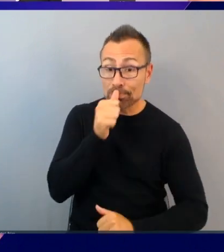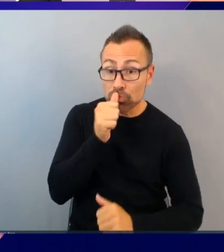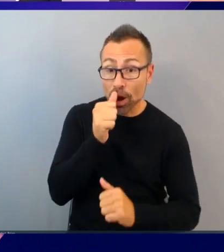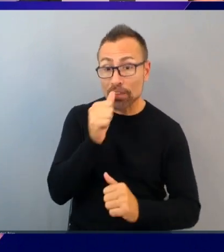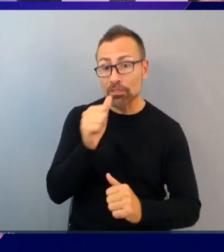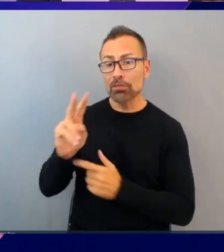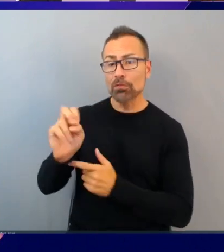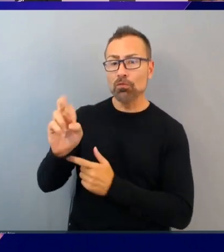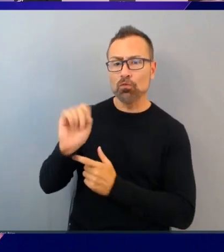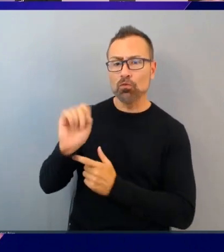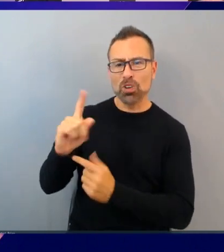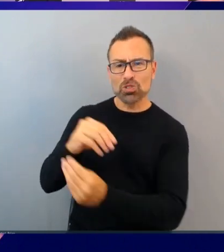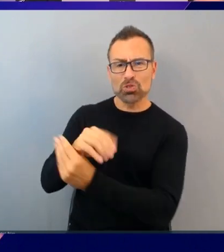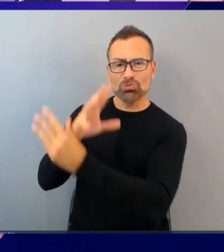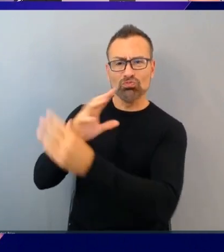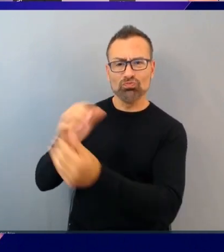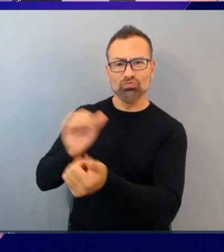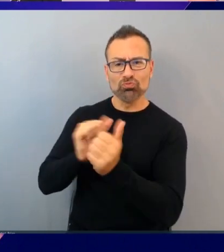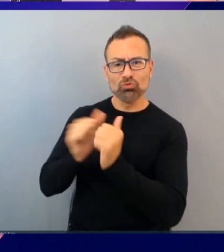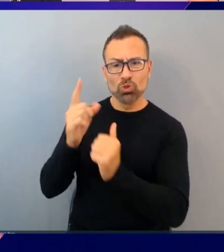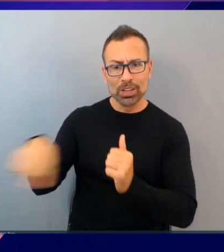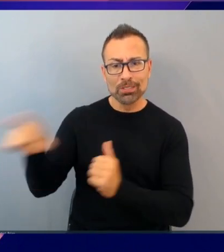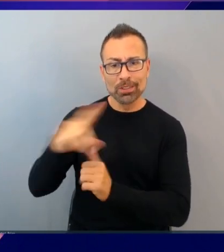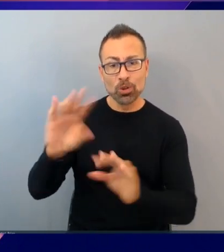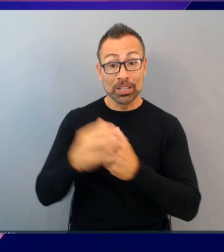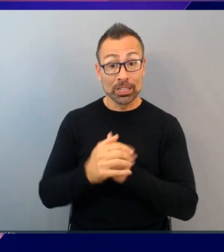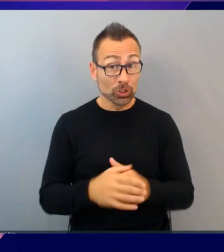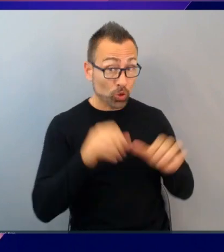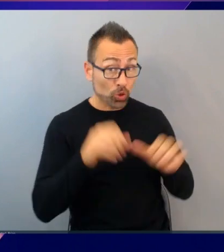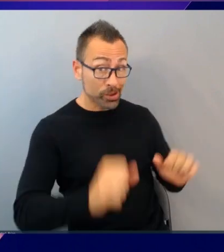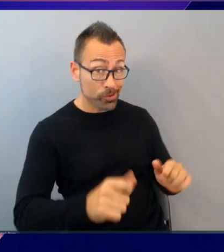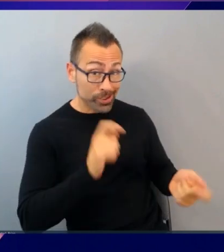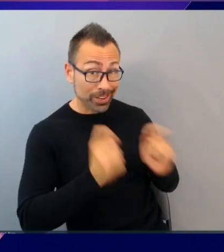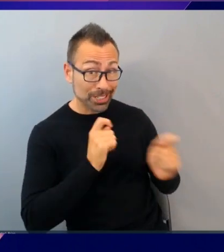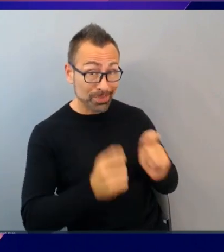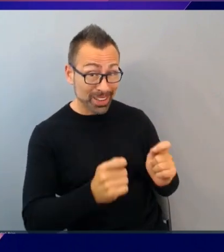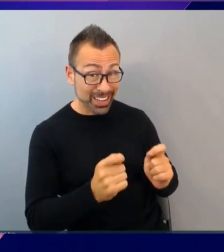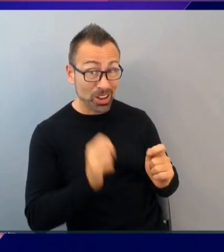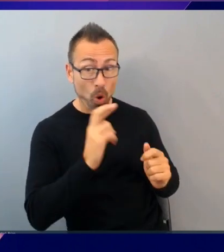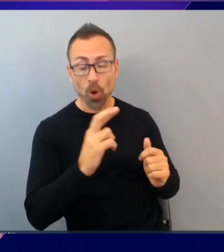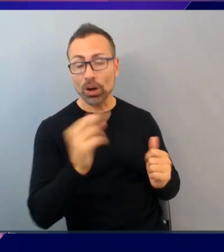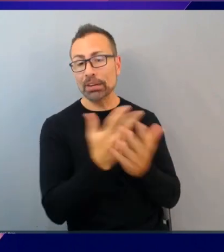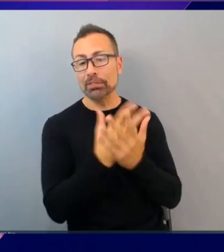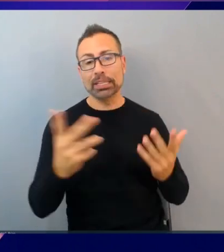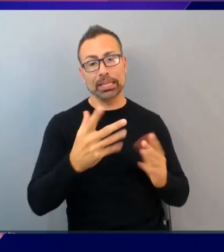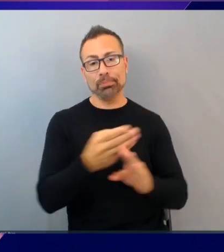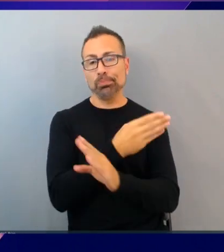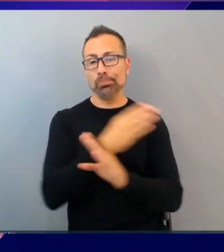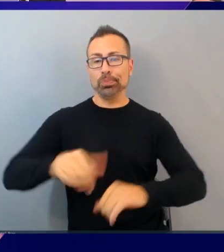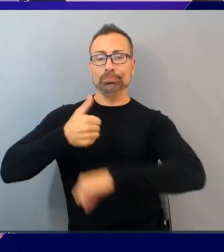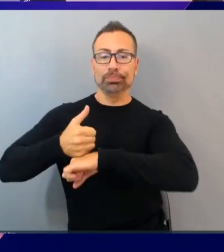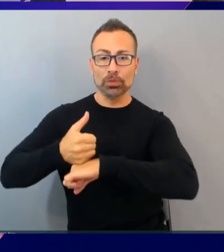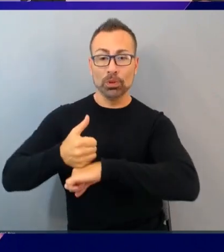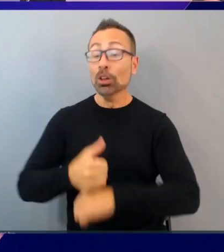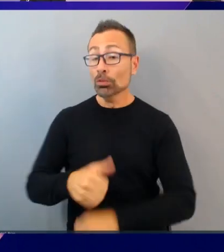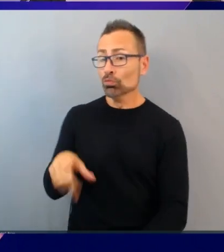So, can we customize this at the previous step? Or is it all just kind of like, pre-baked? You can. That's text body, so there's actually prompts there